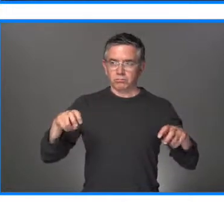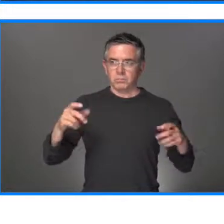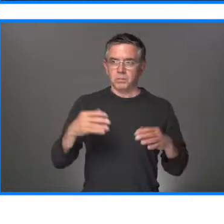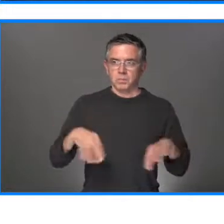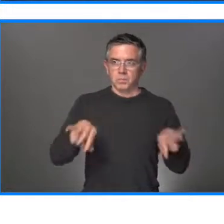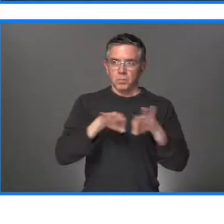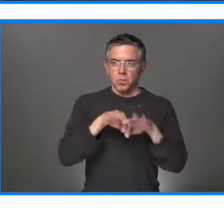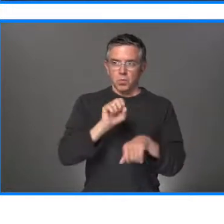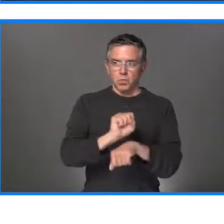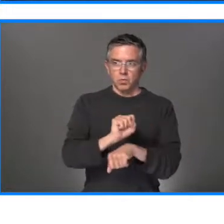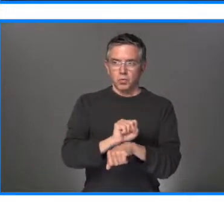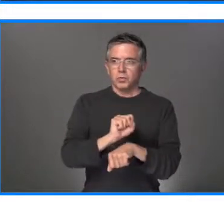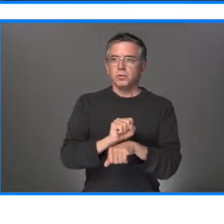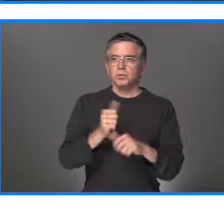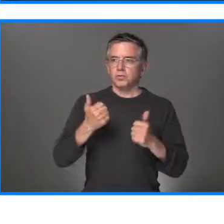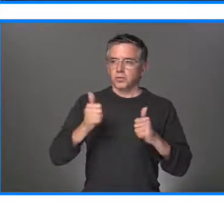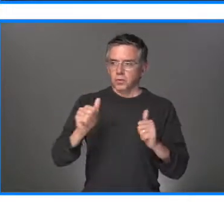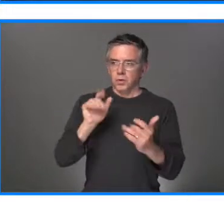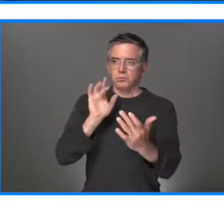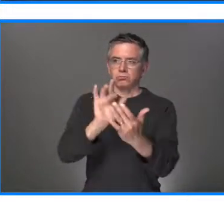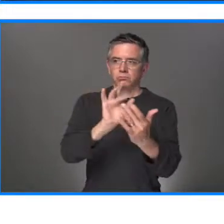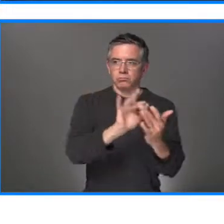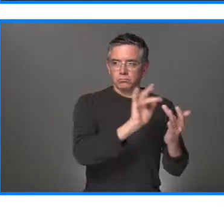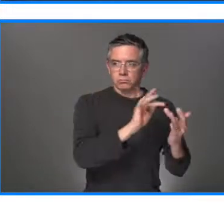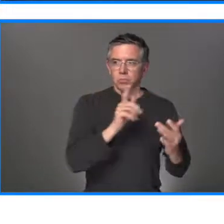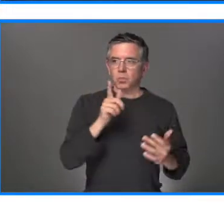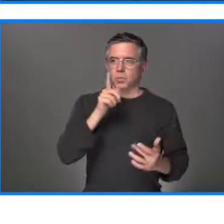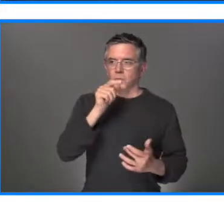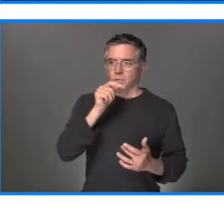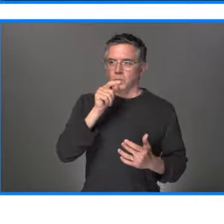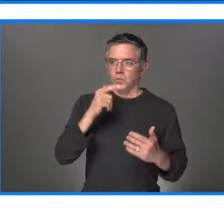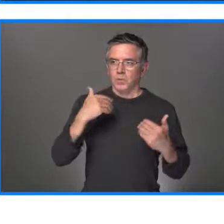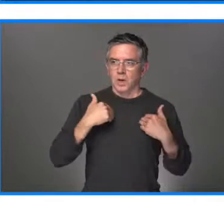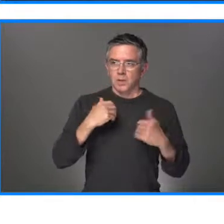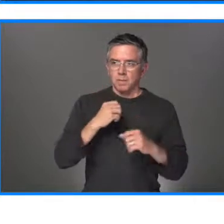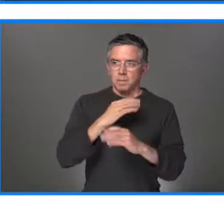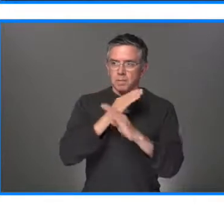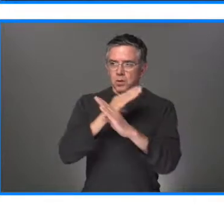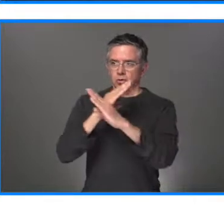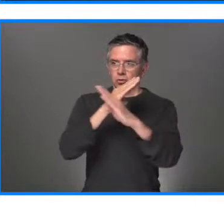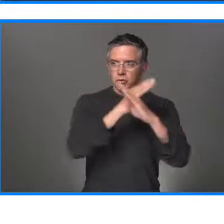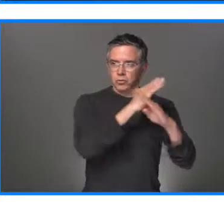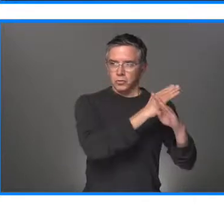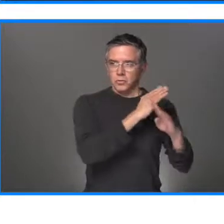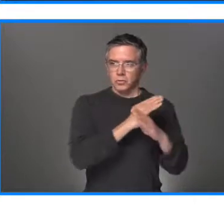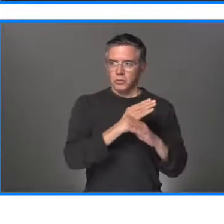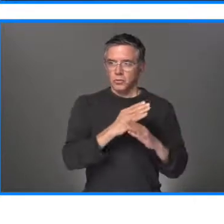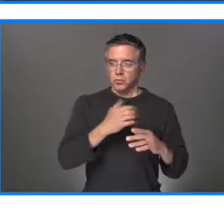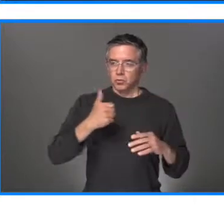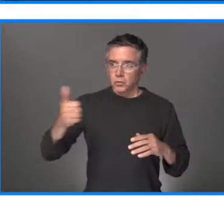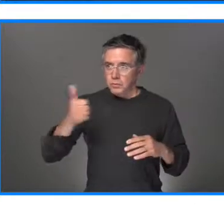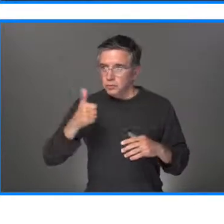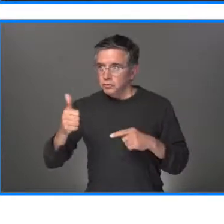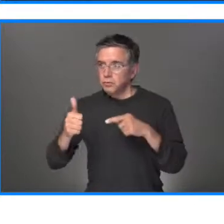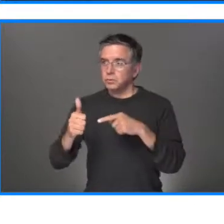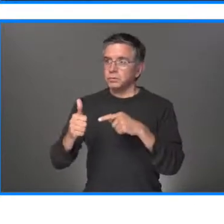in accessing vaccines, whether it's because of transportation, language, or mobility challenges, or simply because